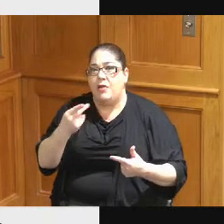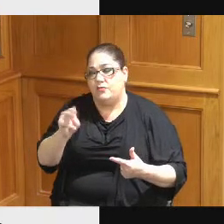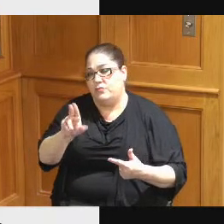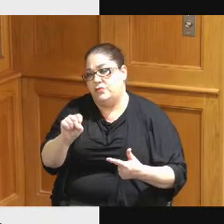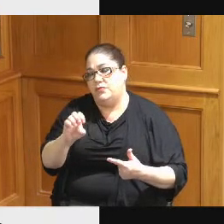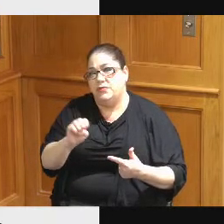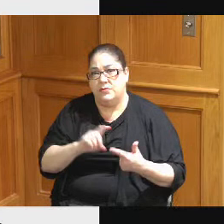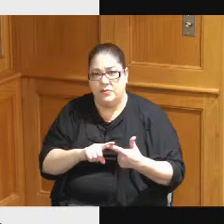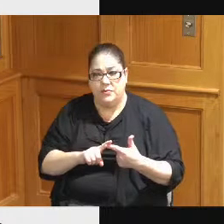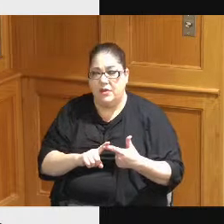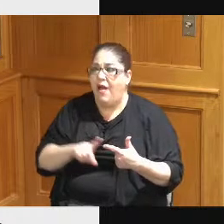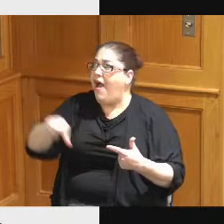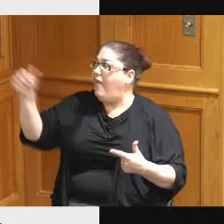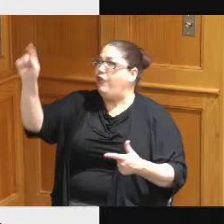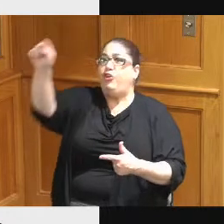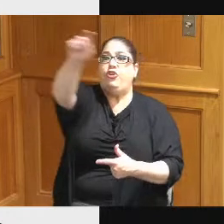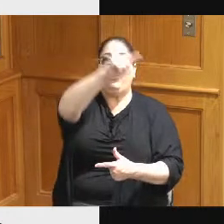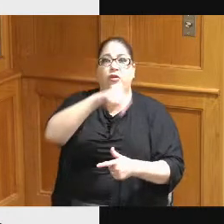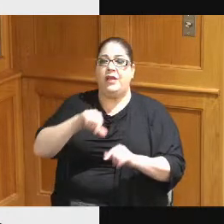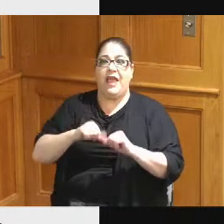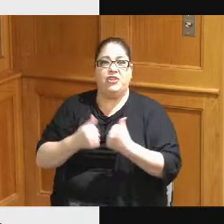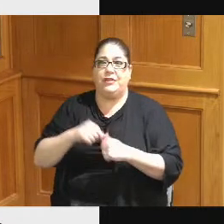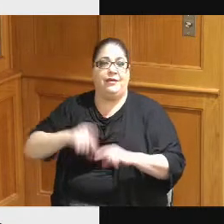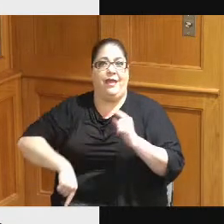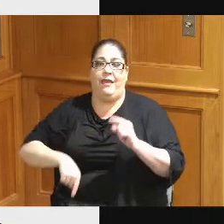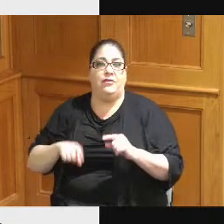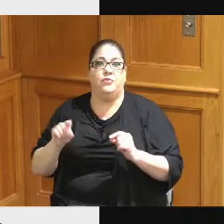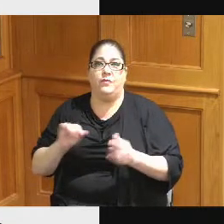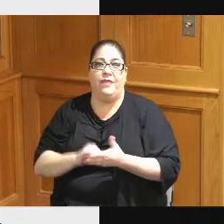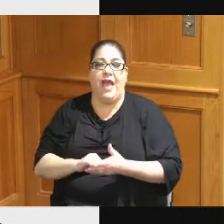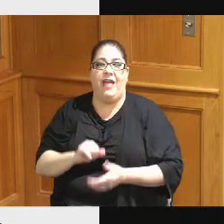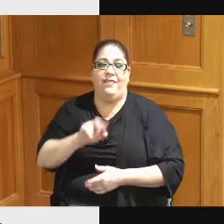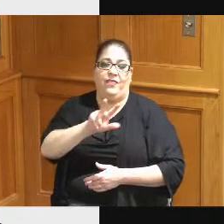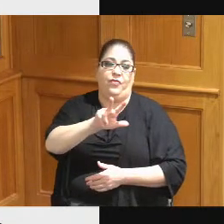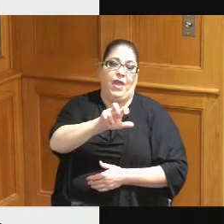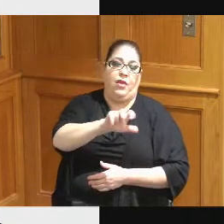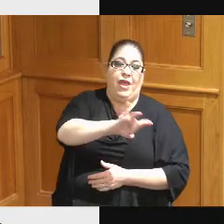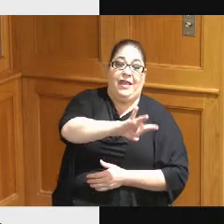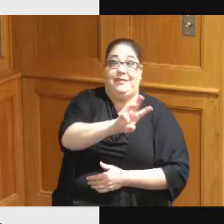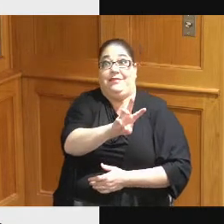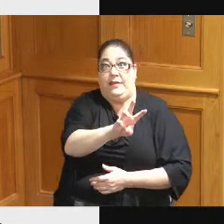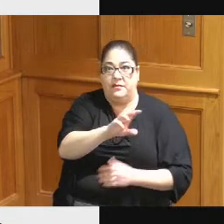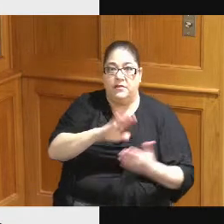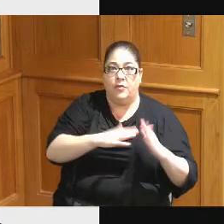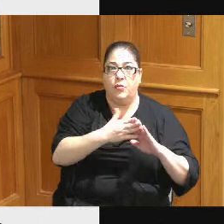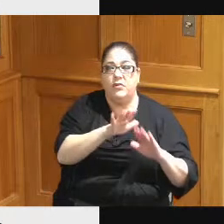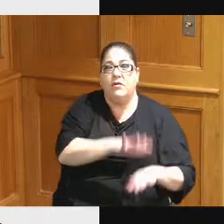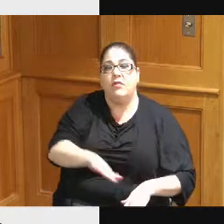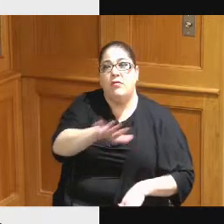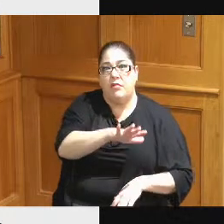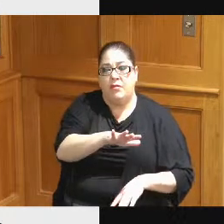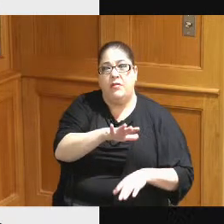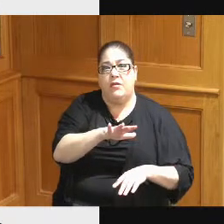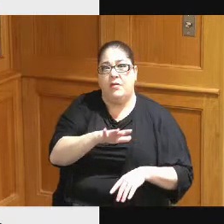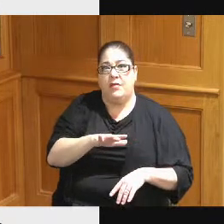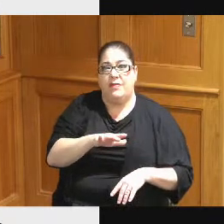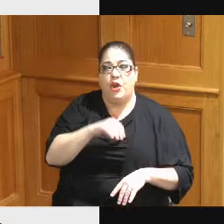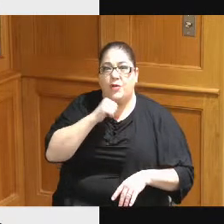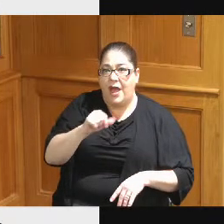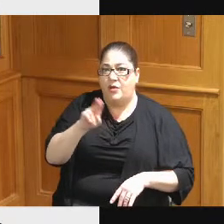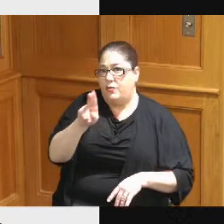exist in the other 386 communities across the country that are not unified funding agents